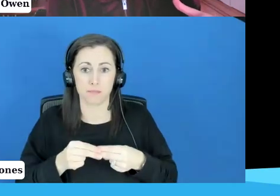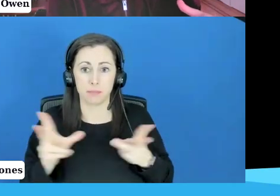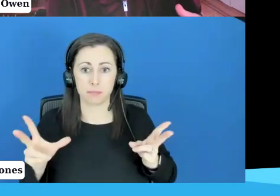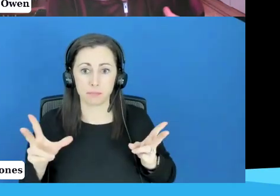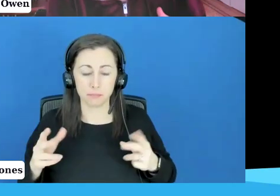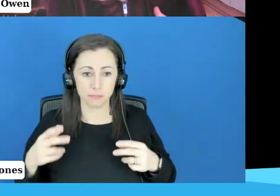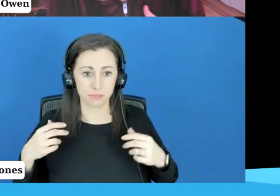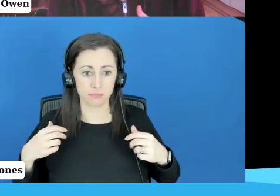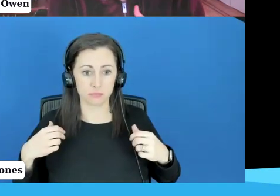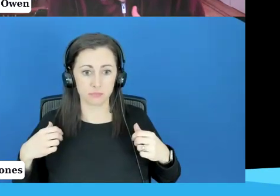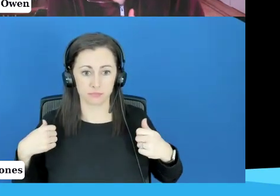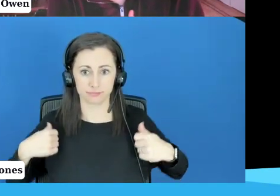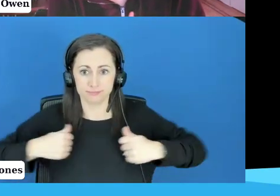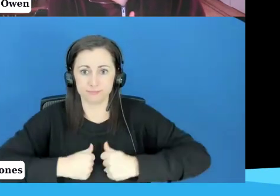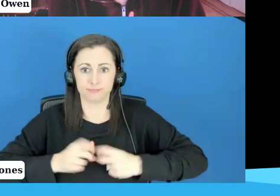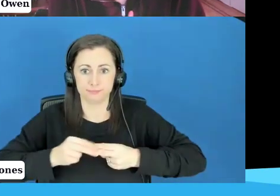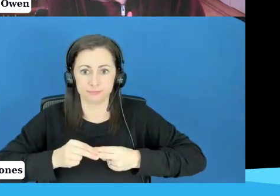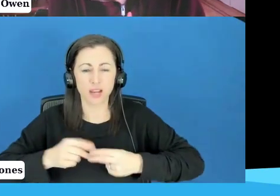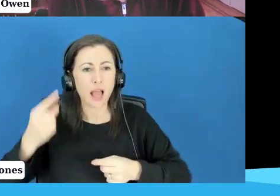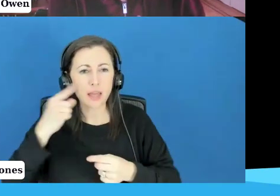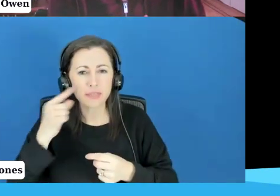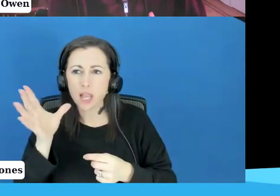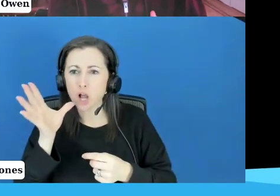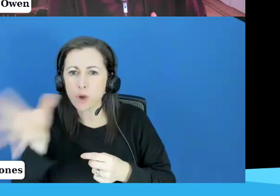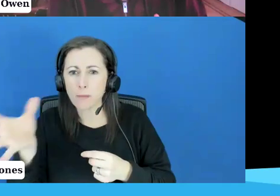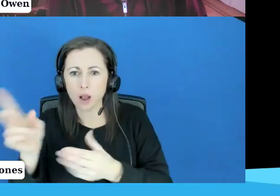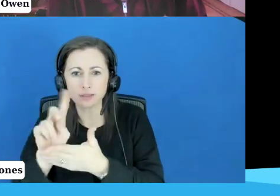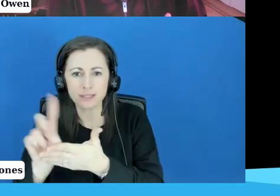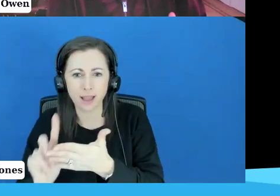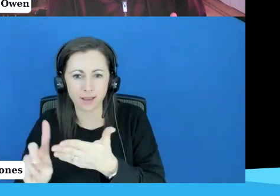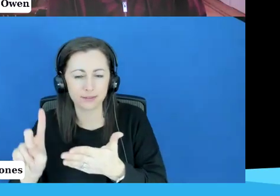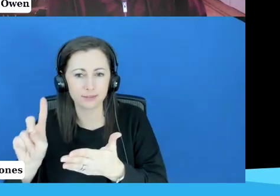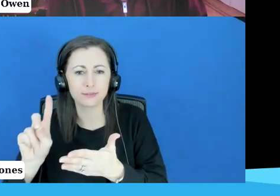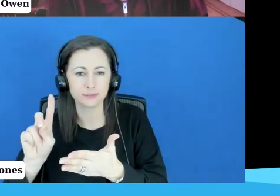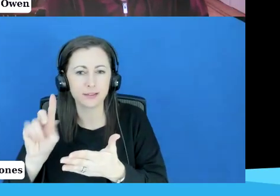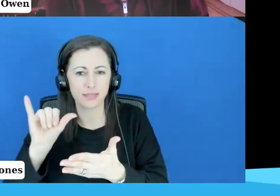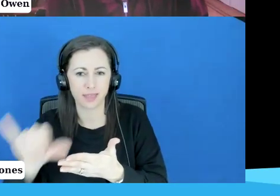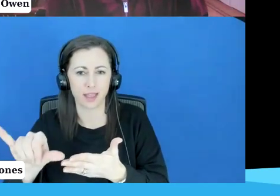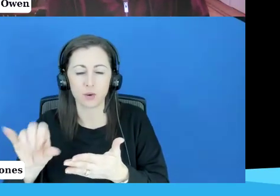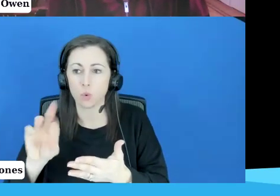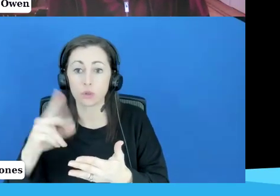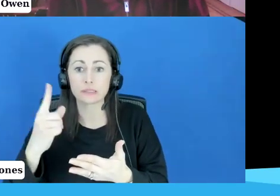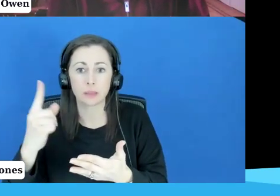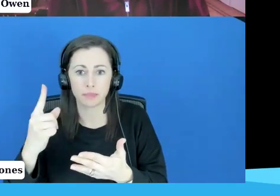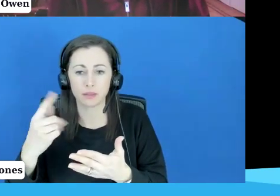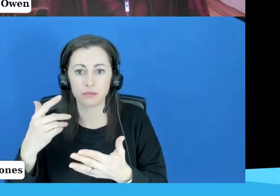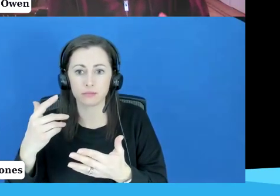I think it was designed by a grandmother or someone who was creating it for someone with limited hand function.